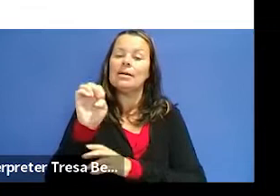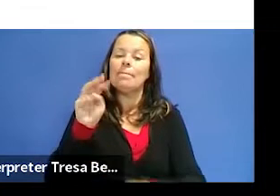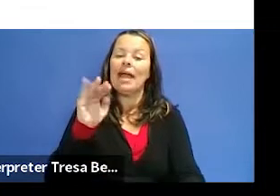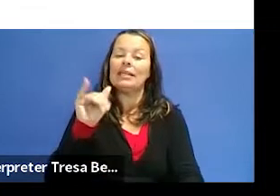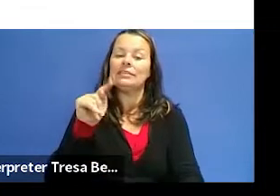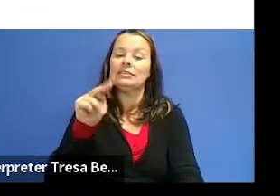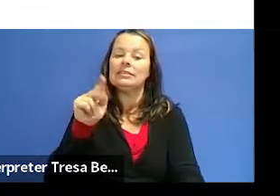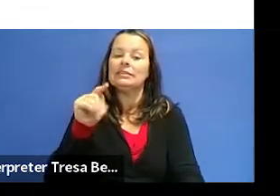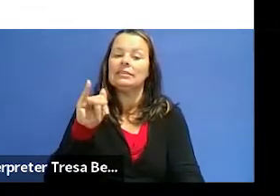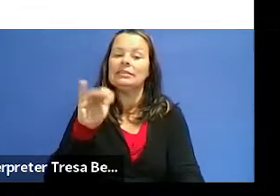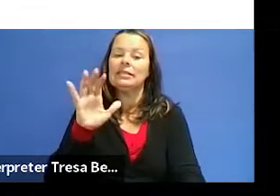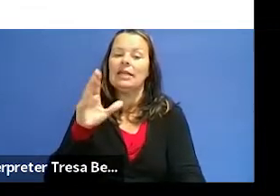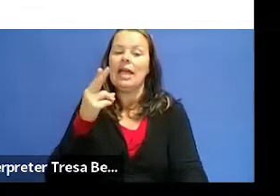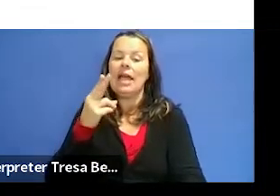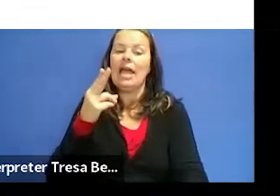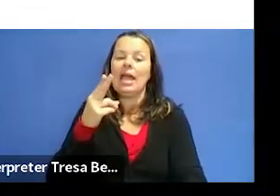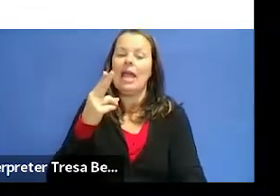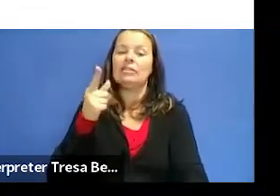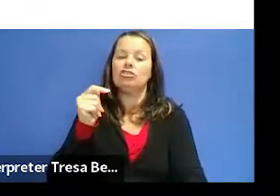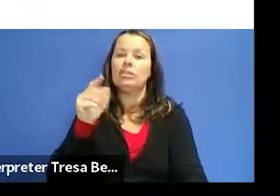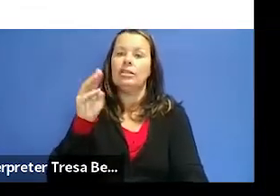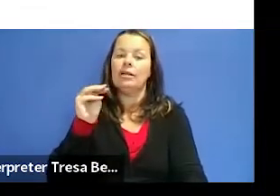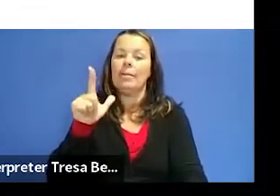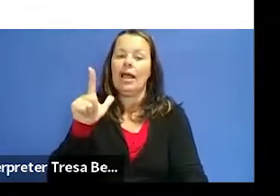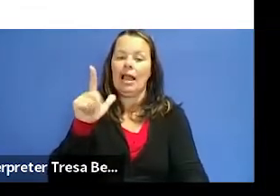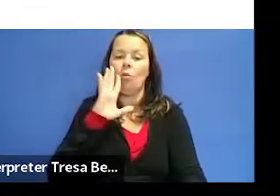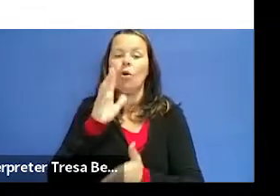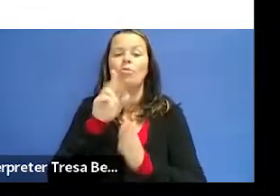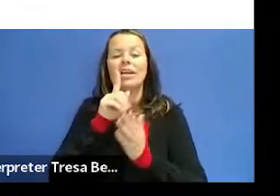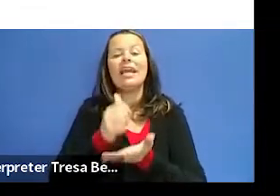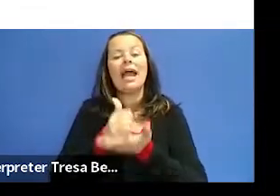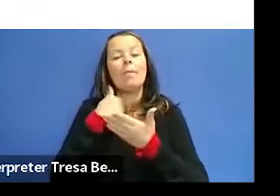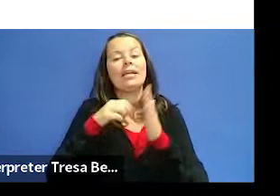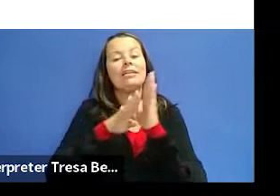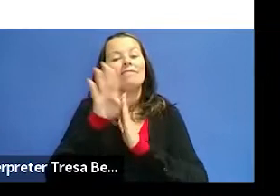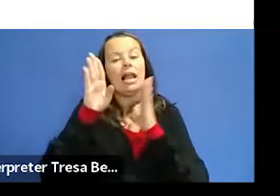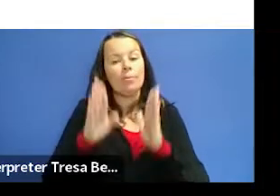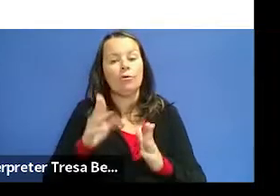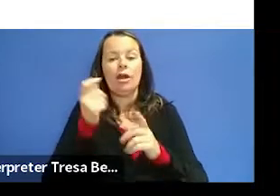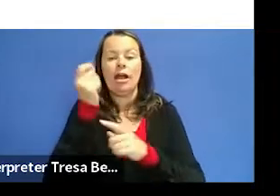And, you know, let's all understand that ARIA is pretty popular solution